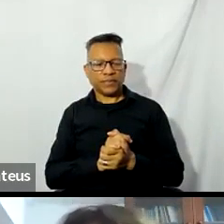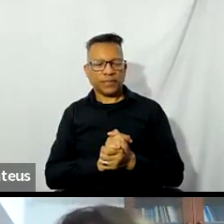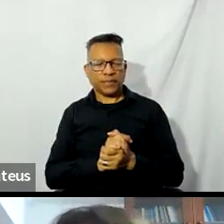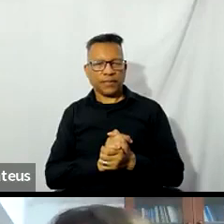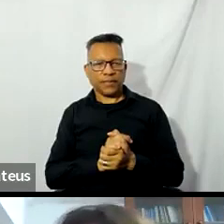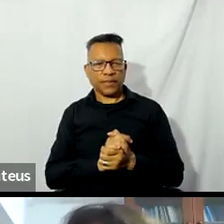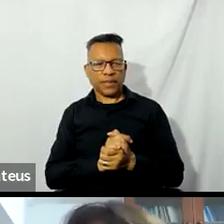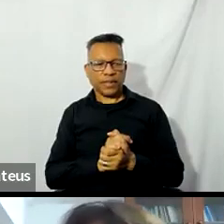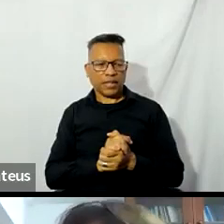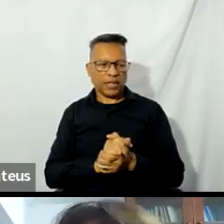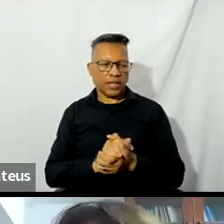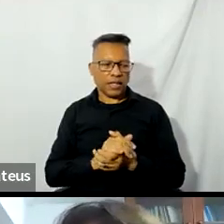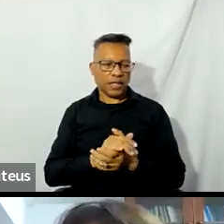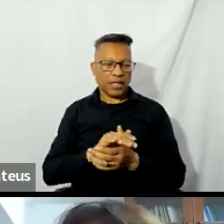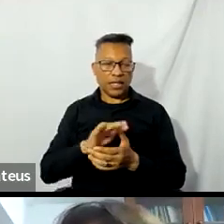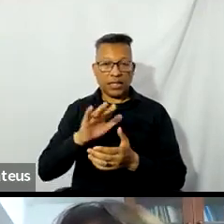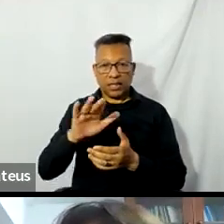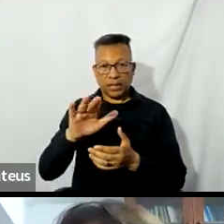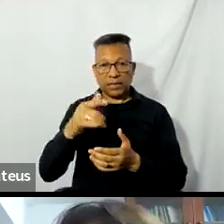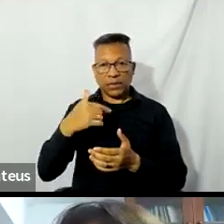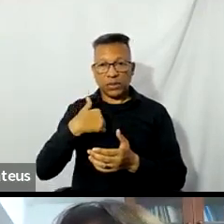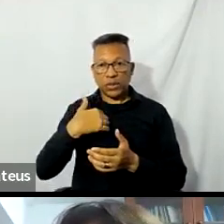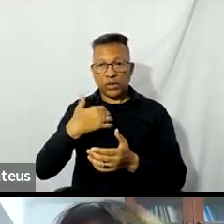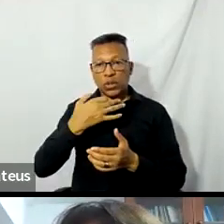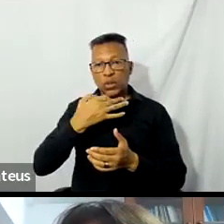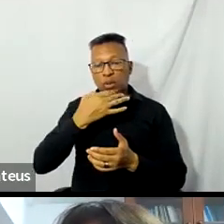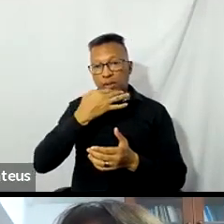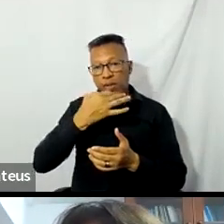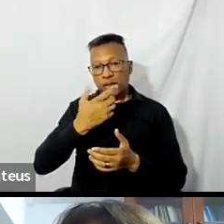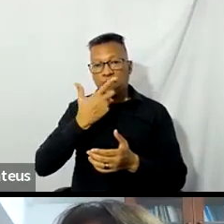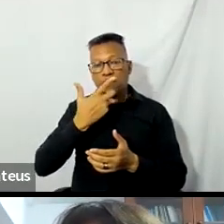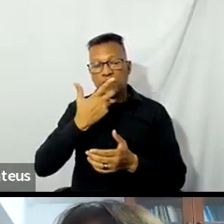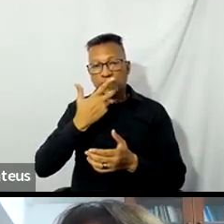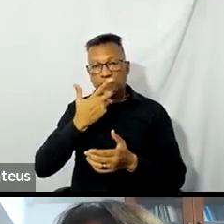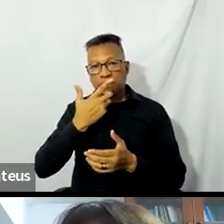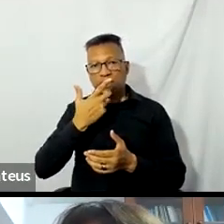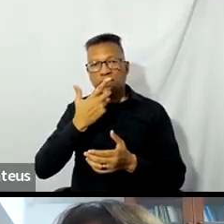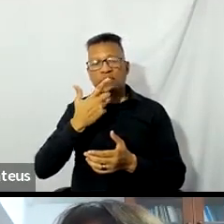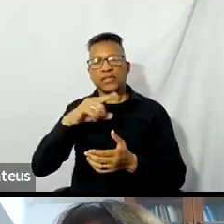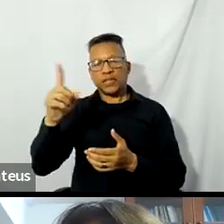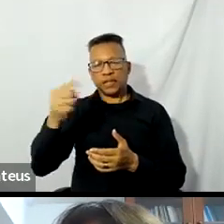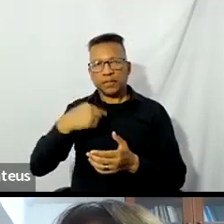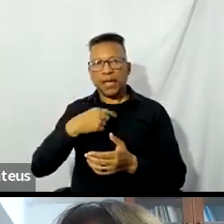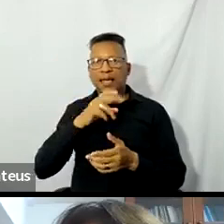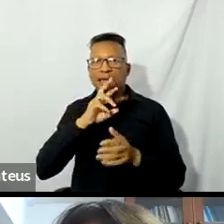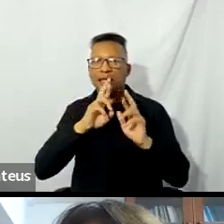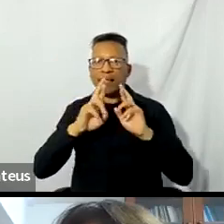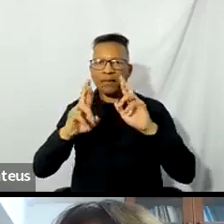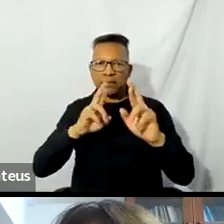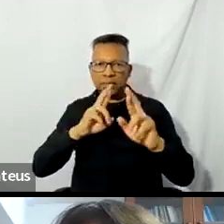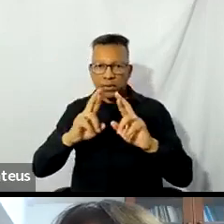But my! I think my my my my my abstract let's say my abstract let's say response to that